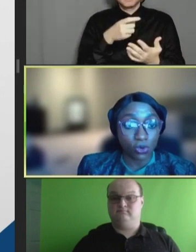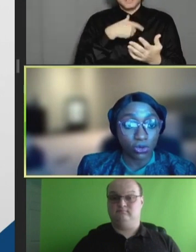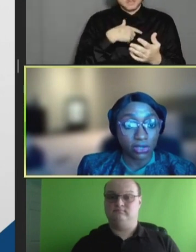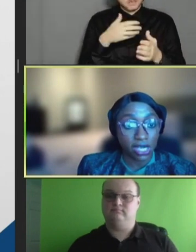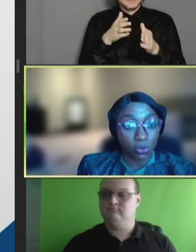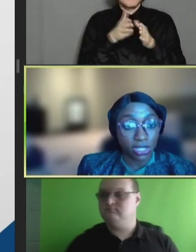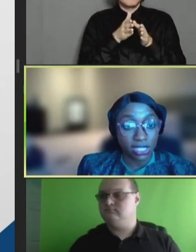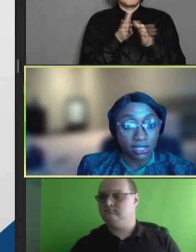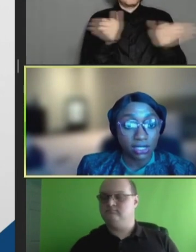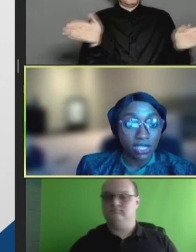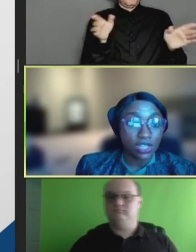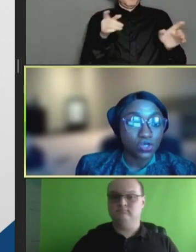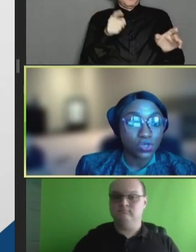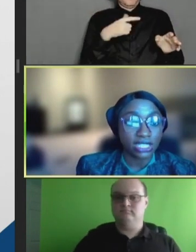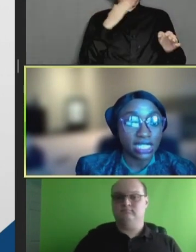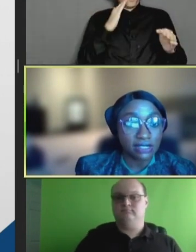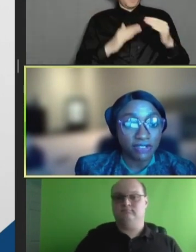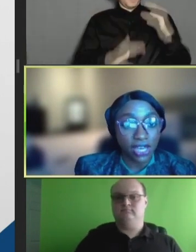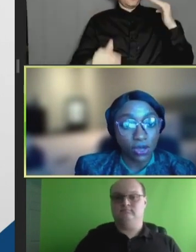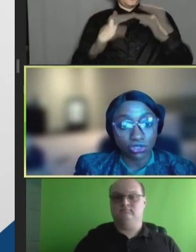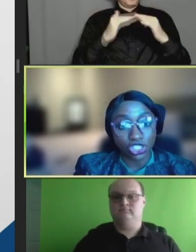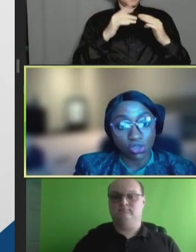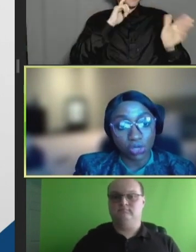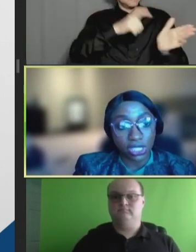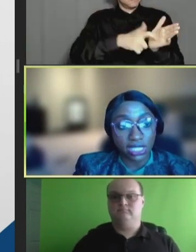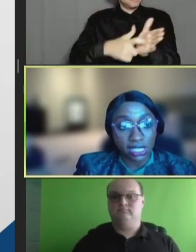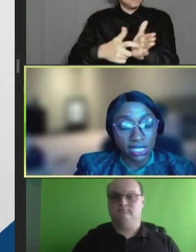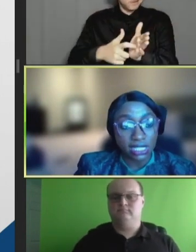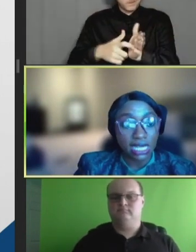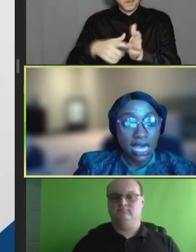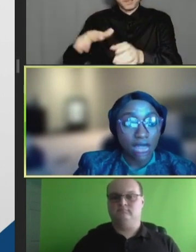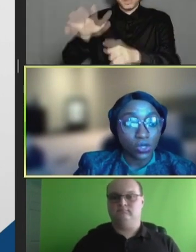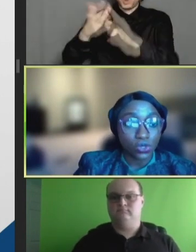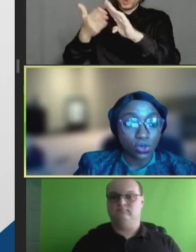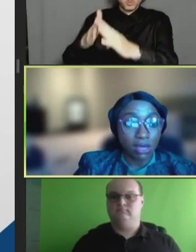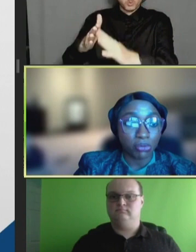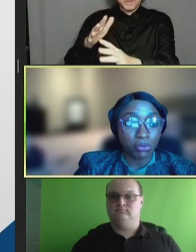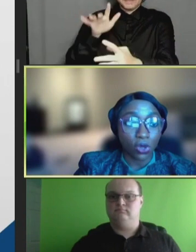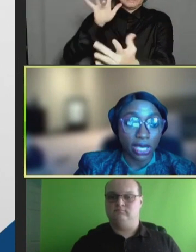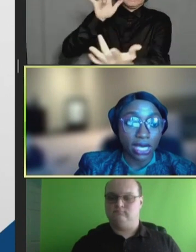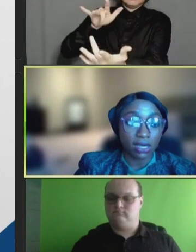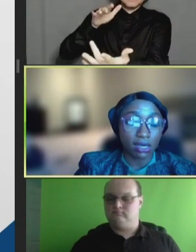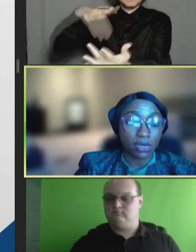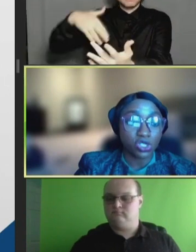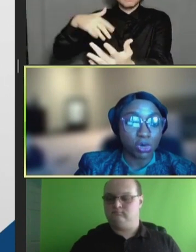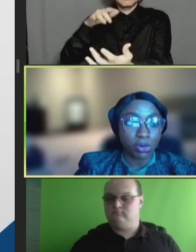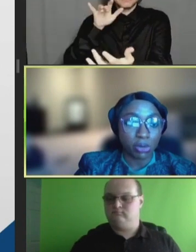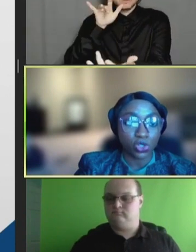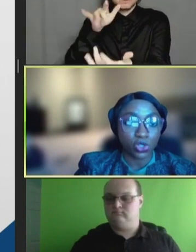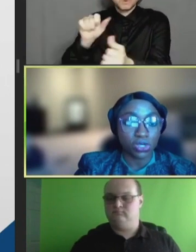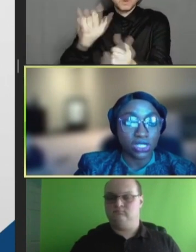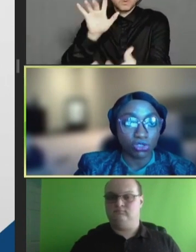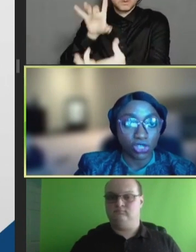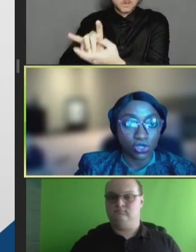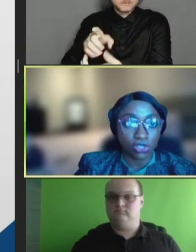for equity to identify on which communities and also, employ a bottom-up approach to integration